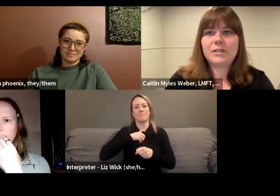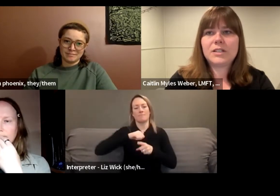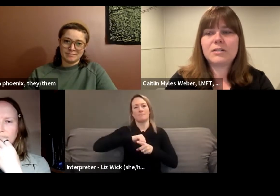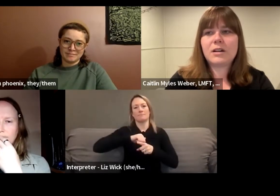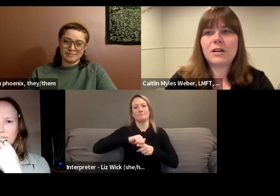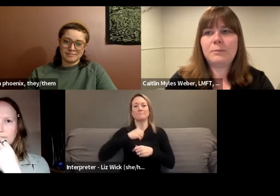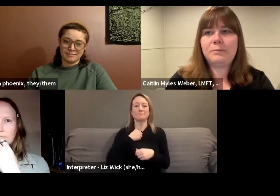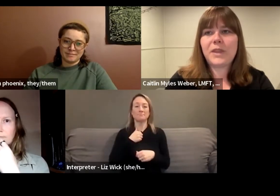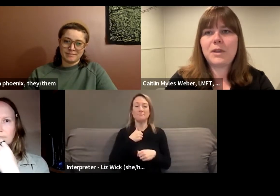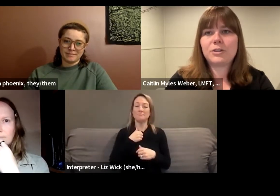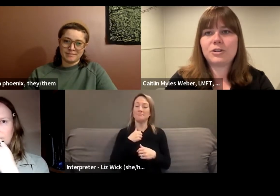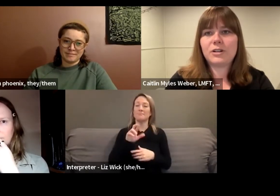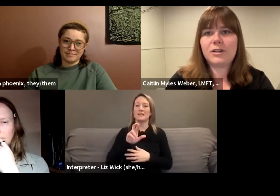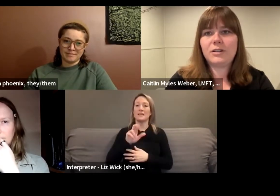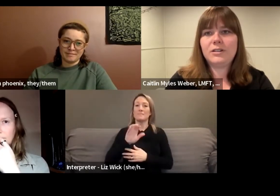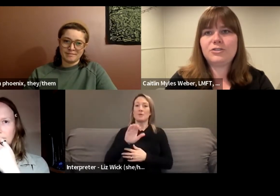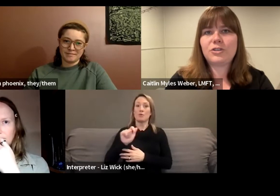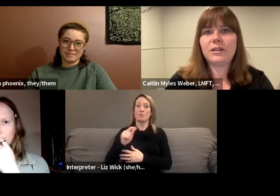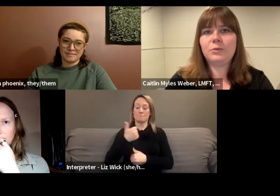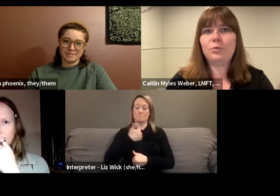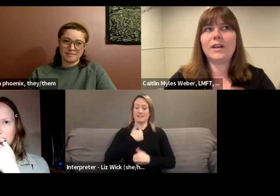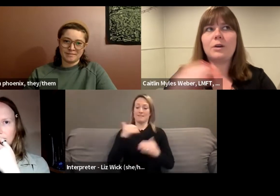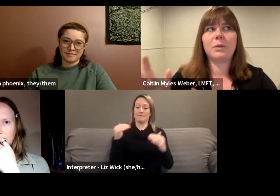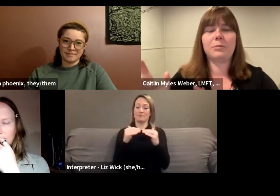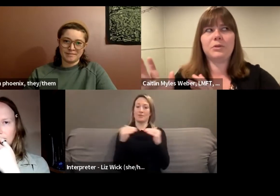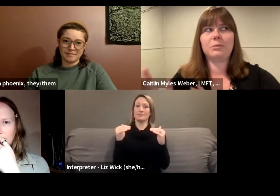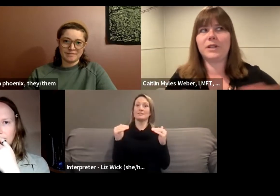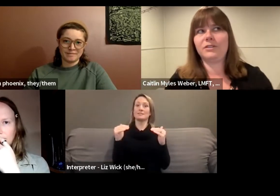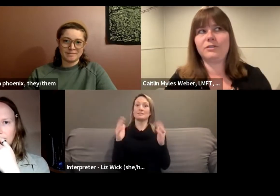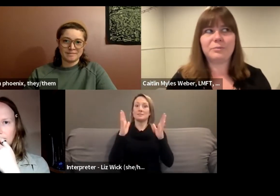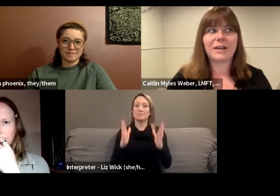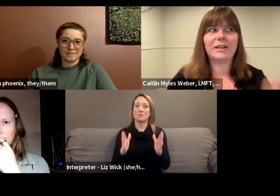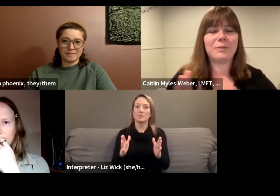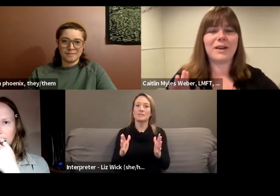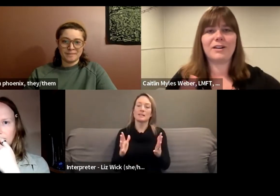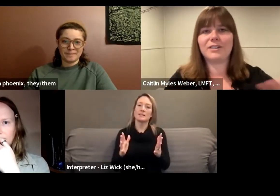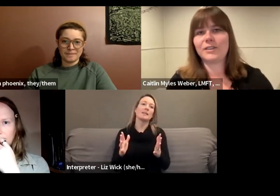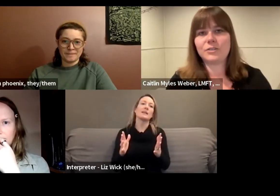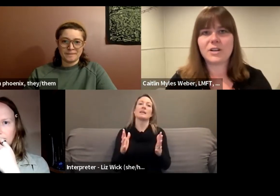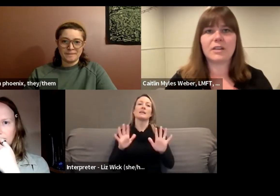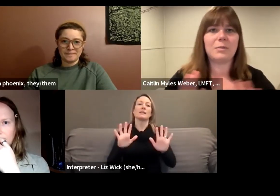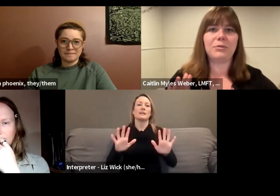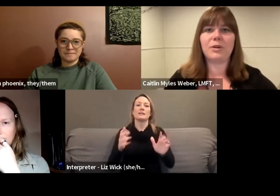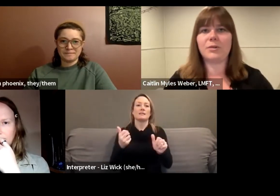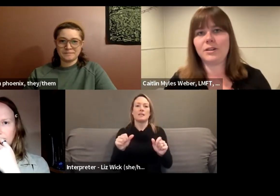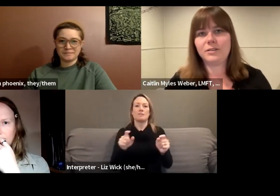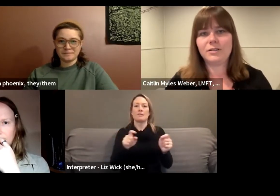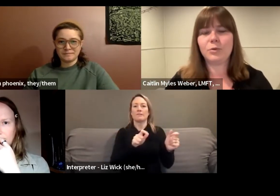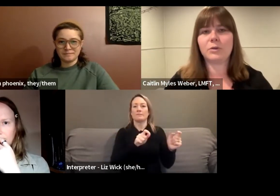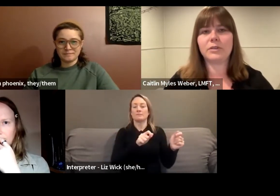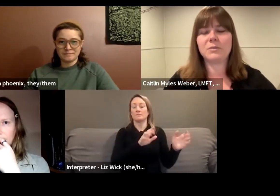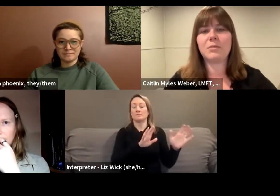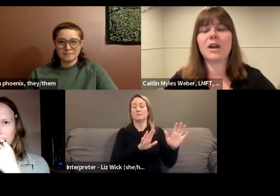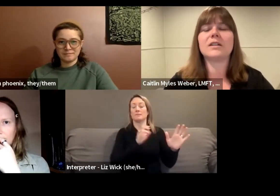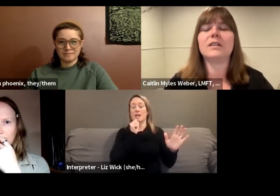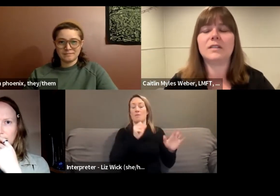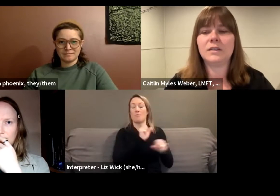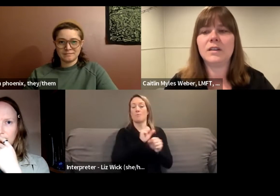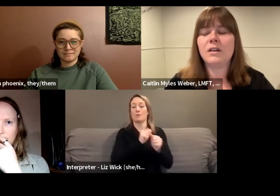and I make sure to try to weed out people who don't believe black lives matter, 'cause that's just not the people who I wanna work with in my practice.